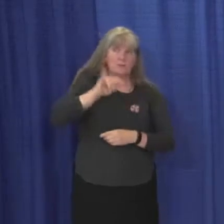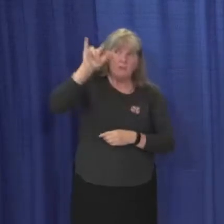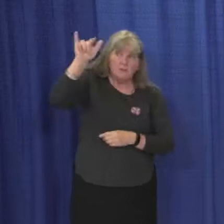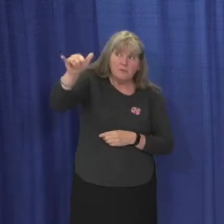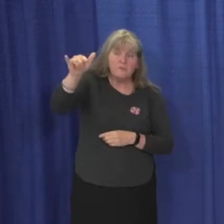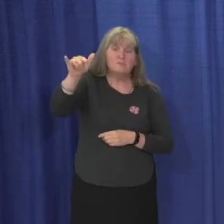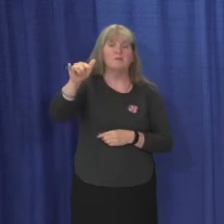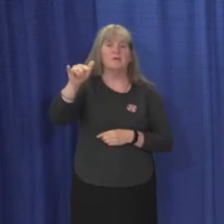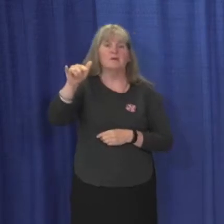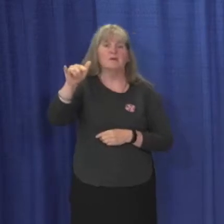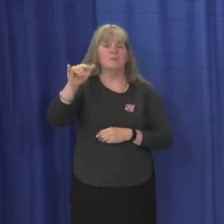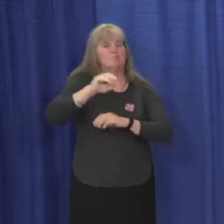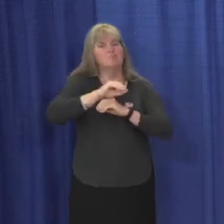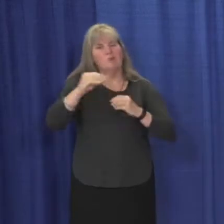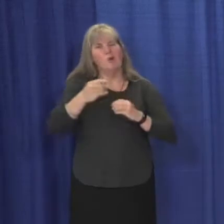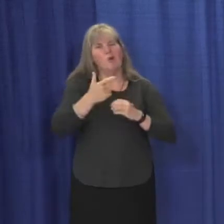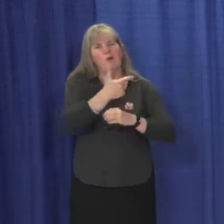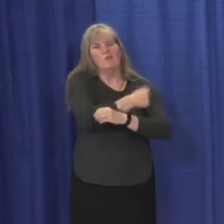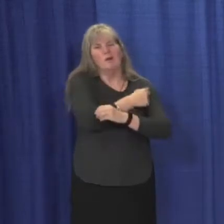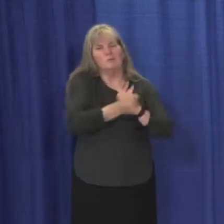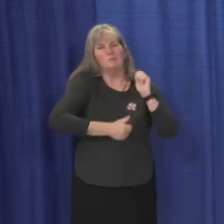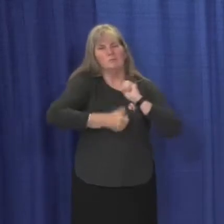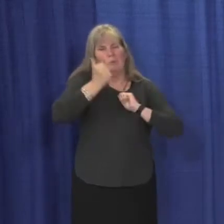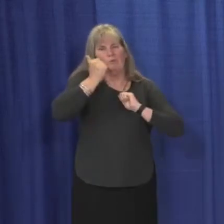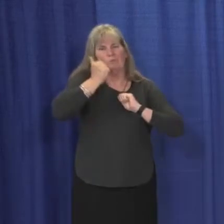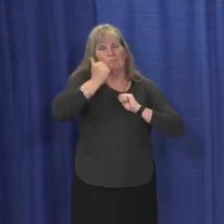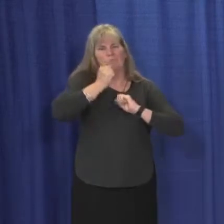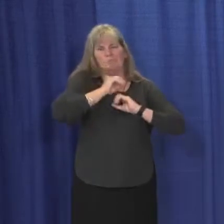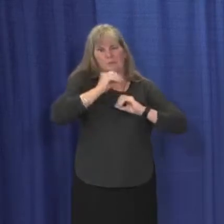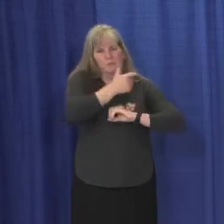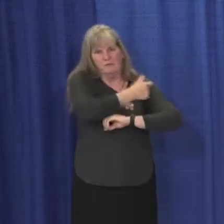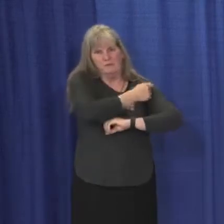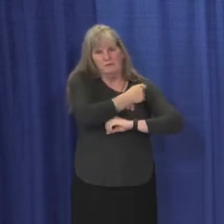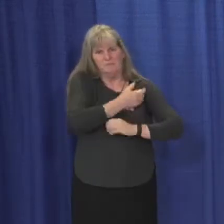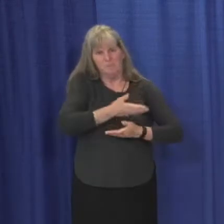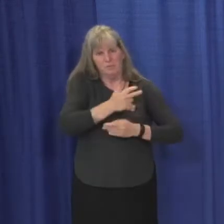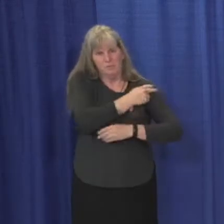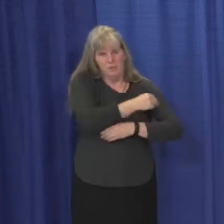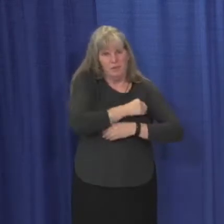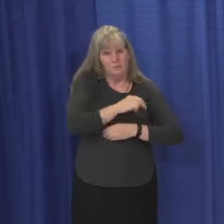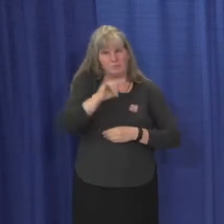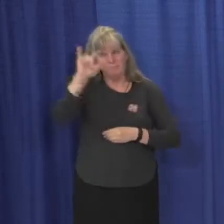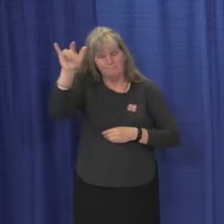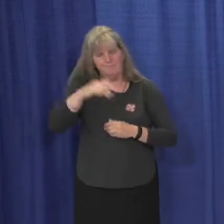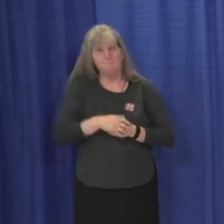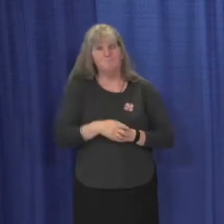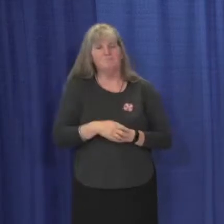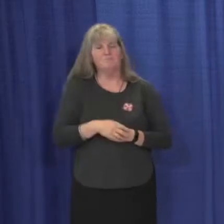the majority of -- unvaccinated